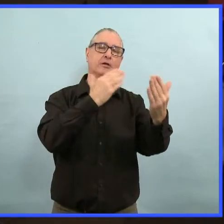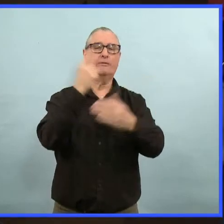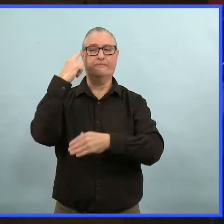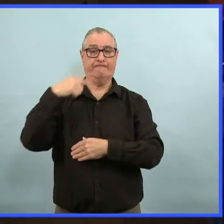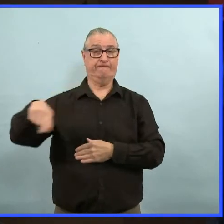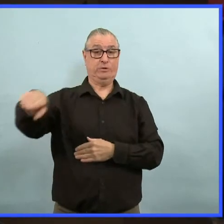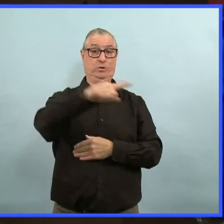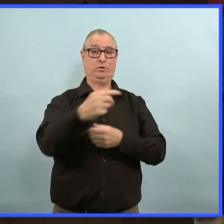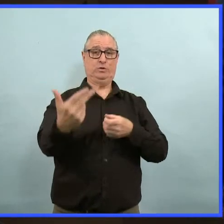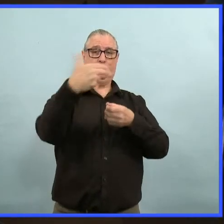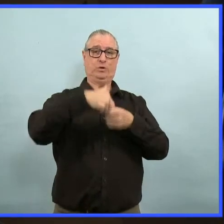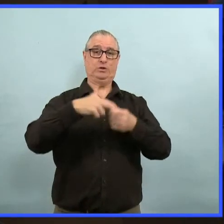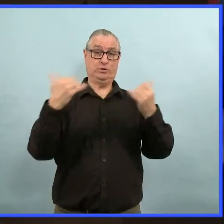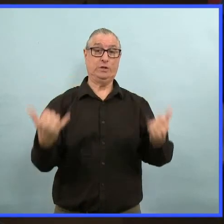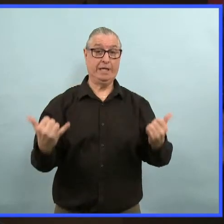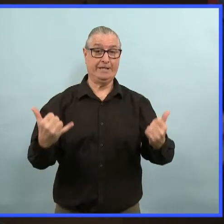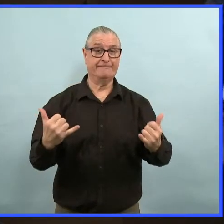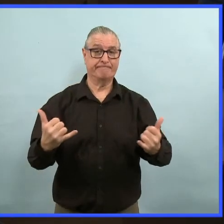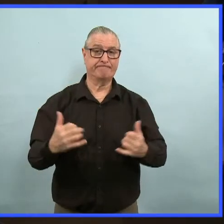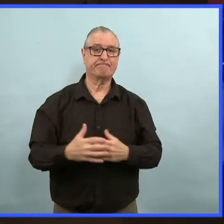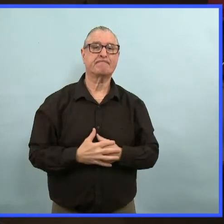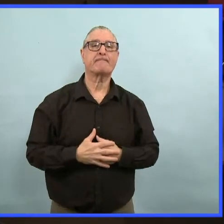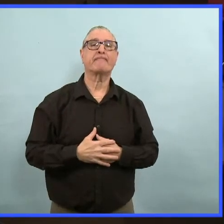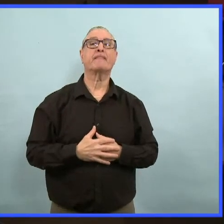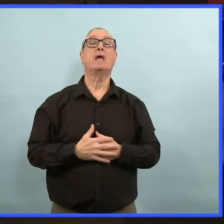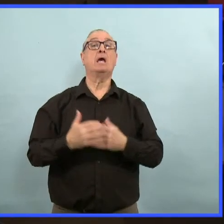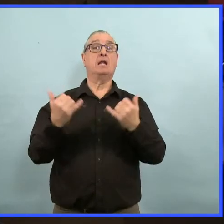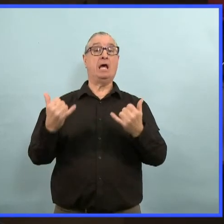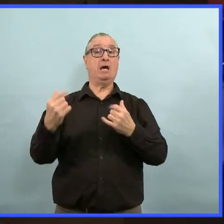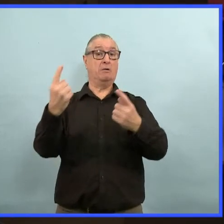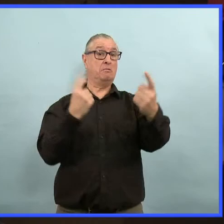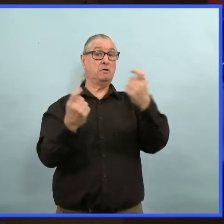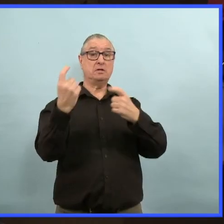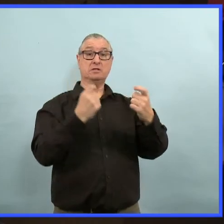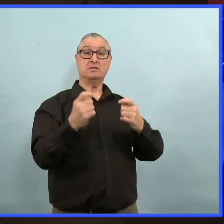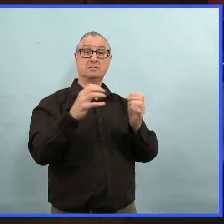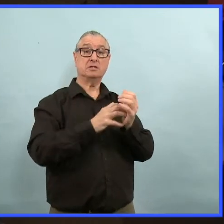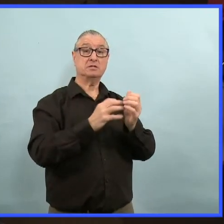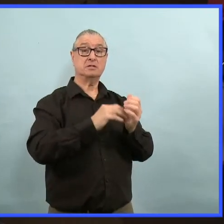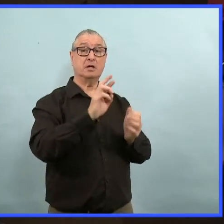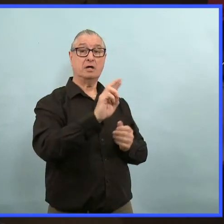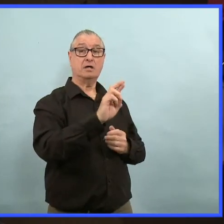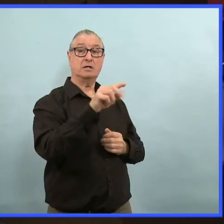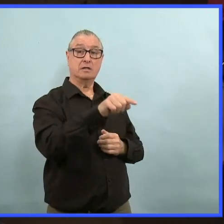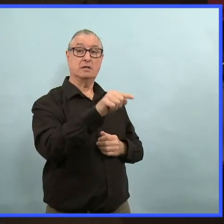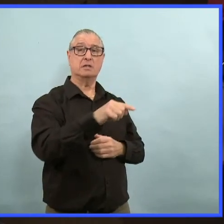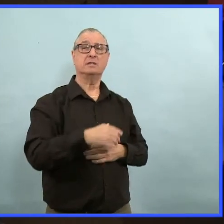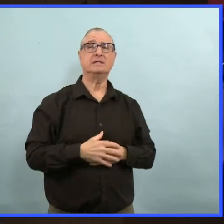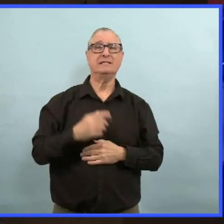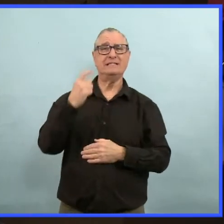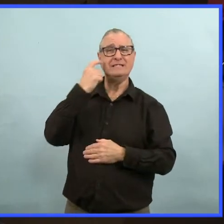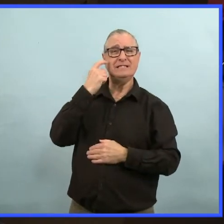i have a question for dr russon uh dr did was that a recommendation from health officials